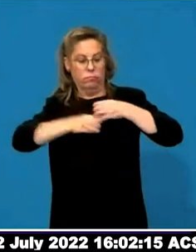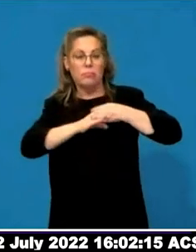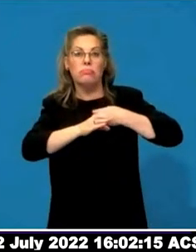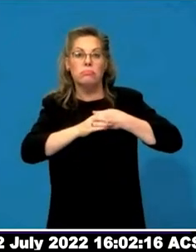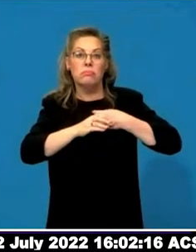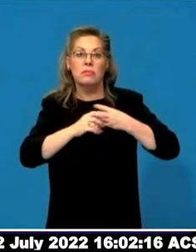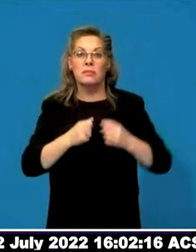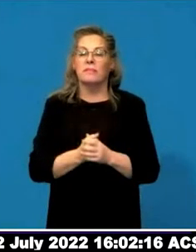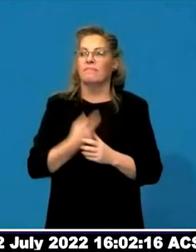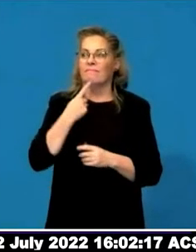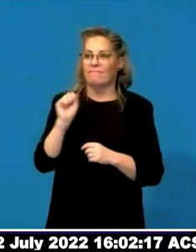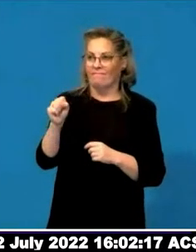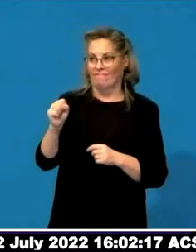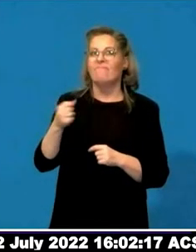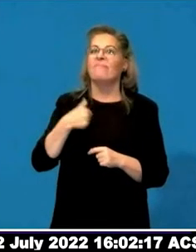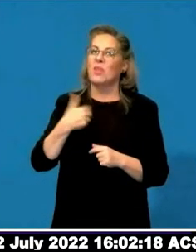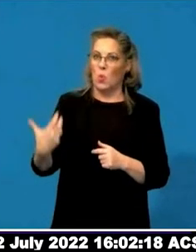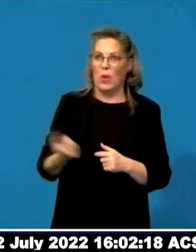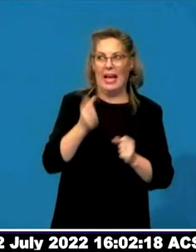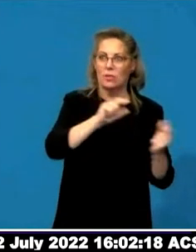He had that - yeah, Prince Charles Hospital.